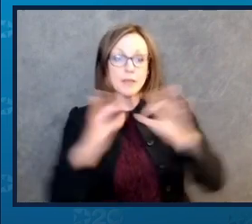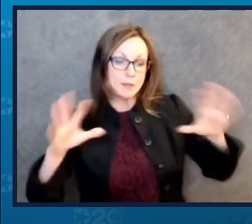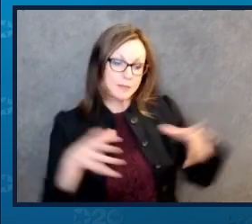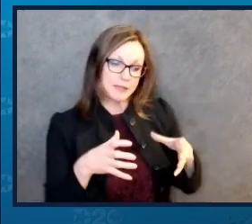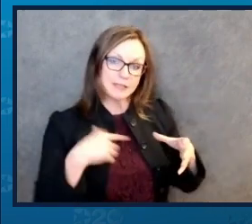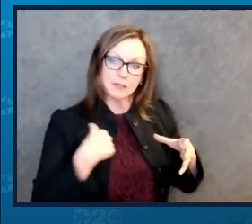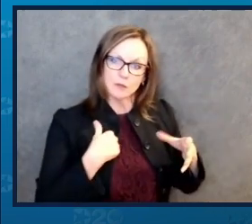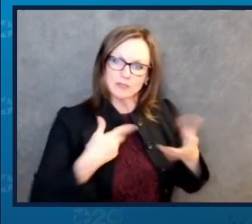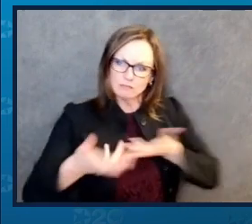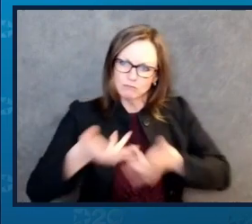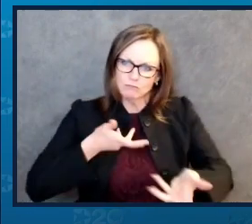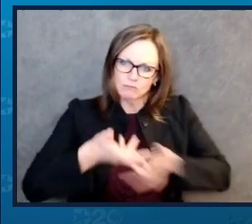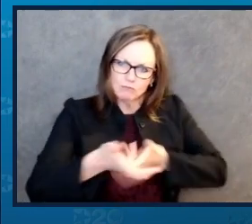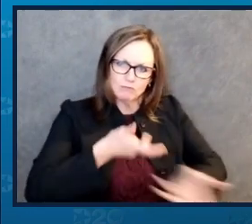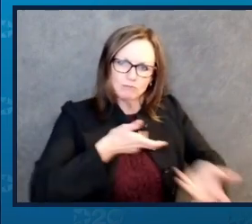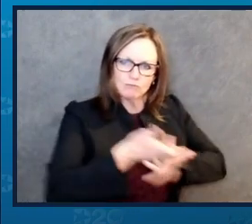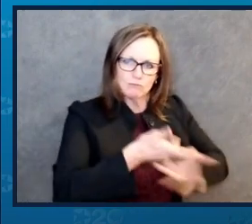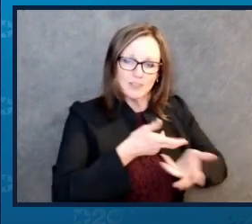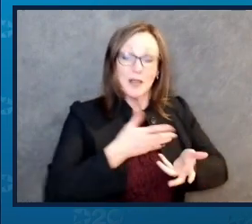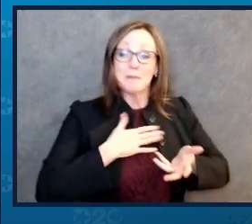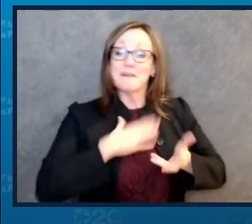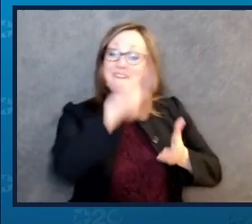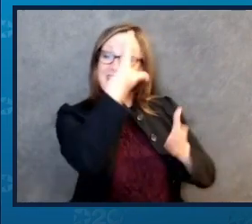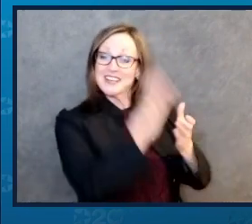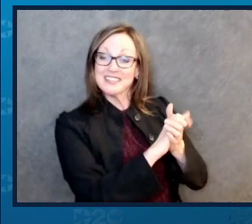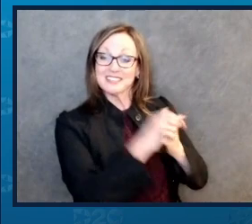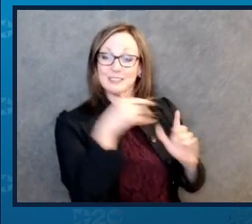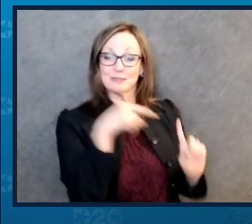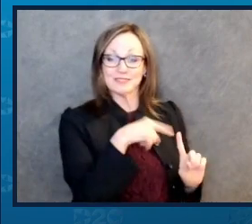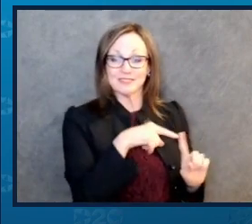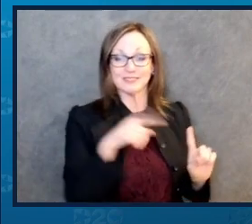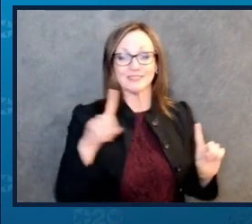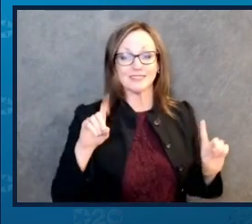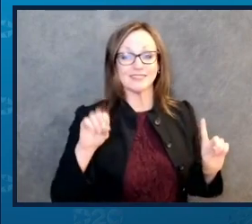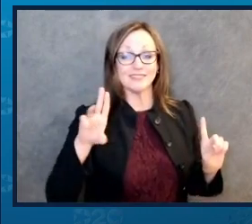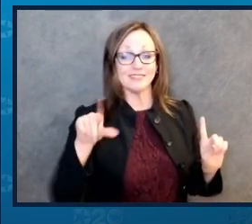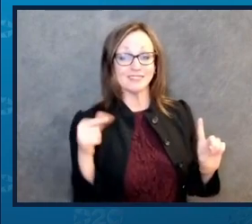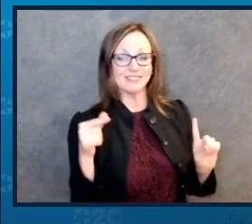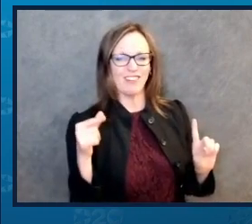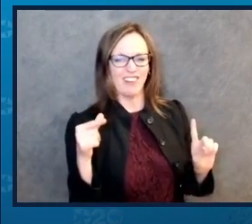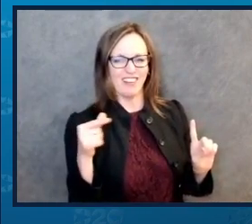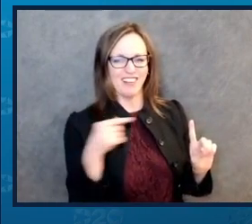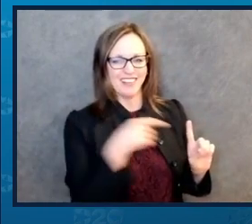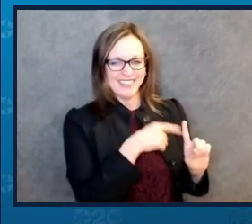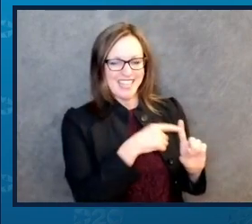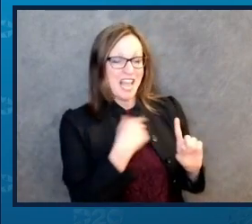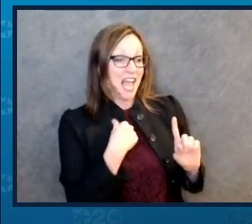FAMILY IS MY HUSBAND, DOUG, WHO I MET ON A BLIND DATE, SET UP BY